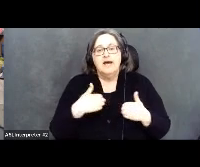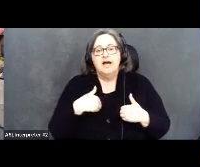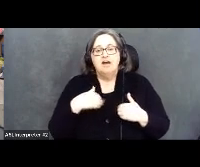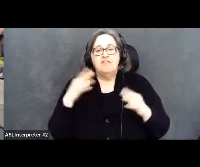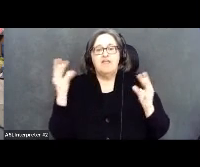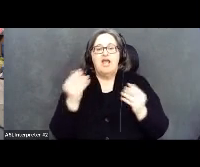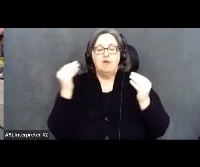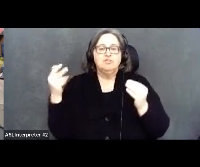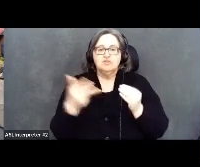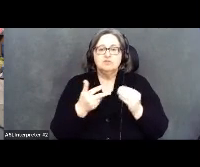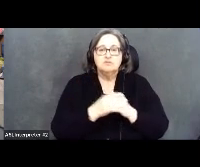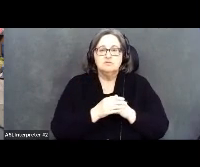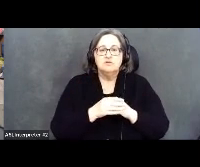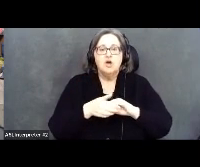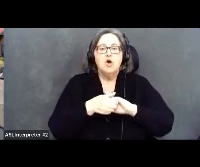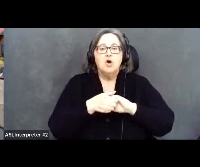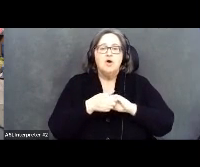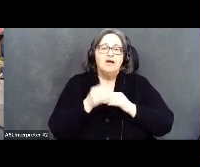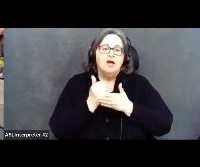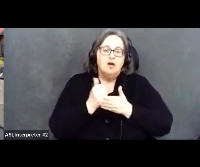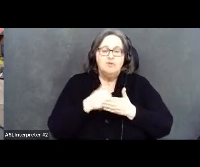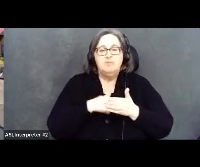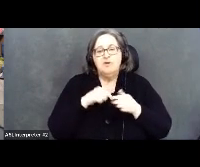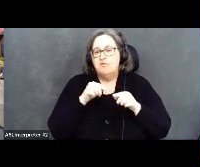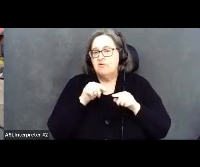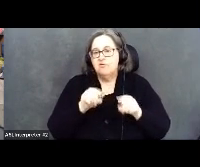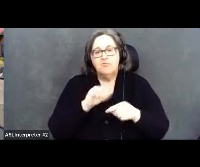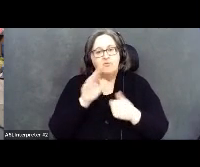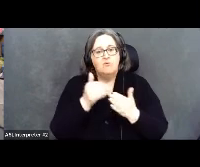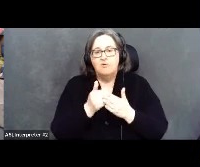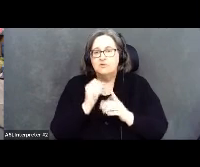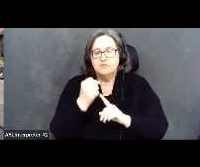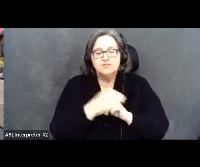basically holding my hand through all of this. This stuff happens at school.